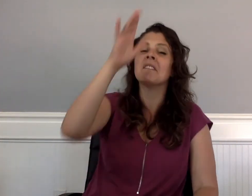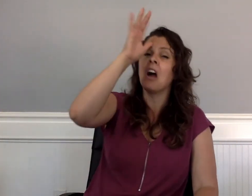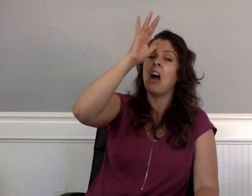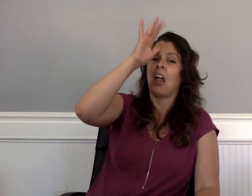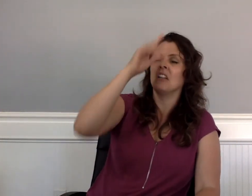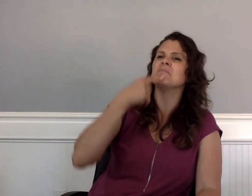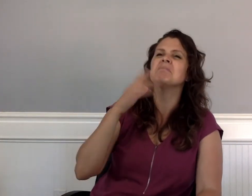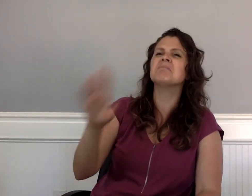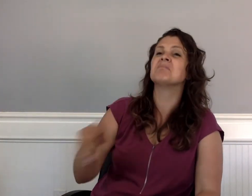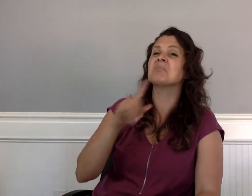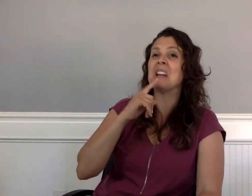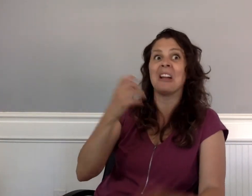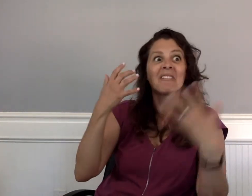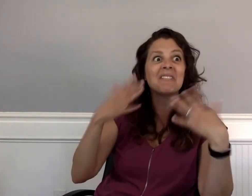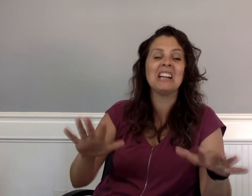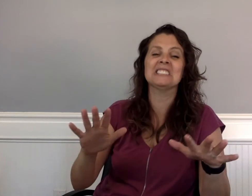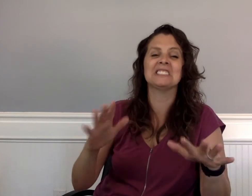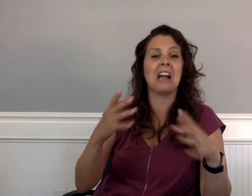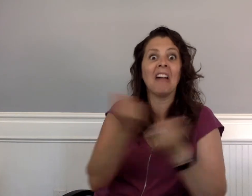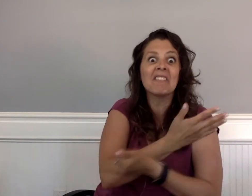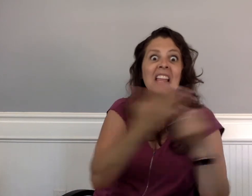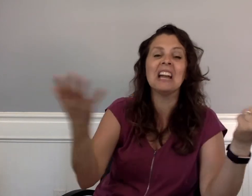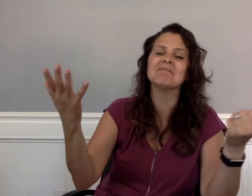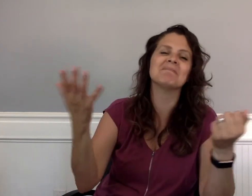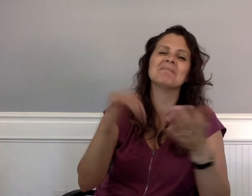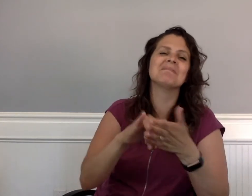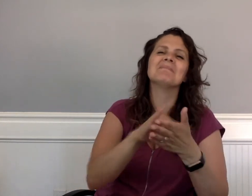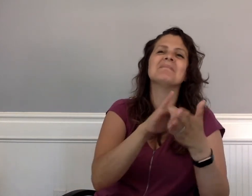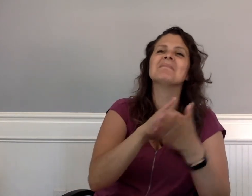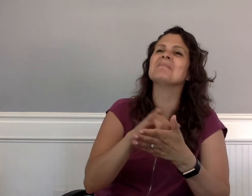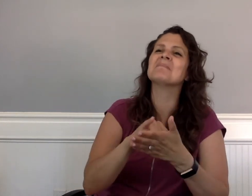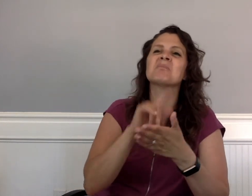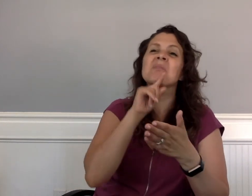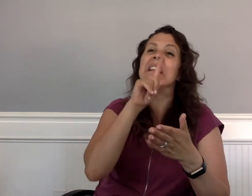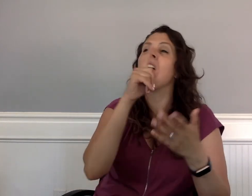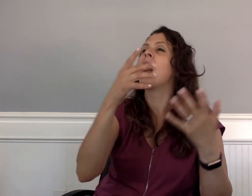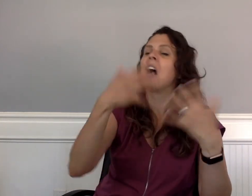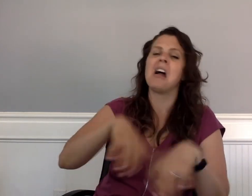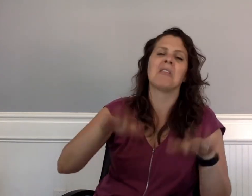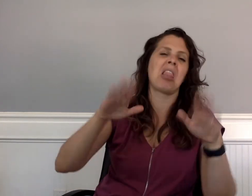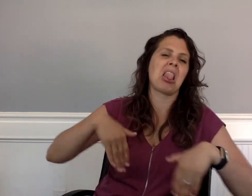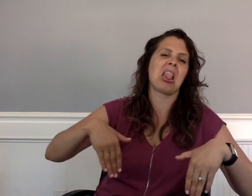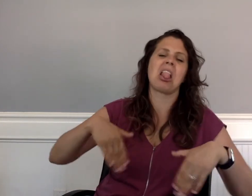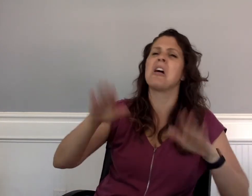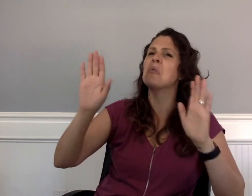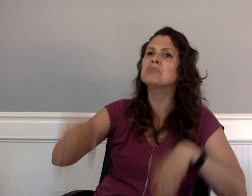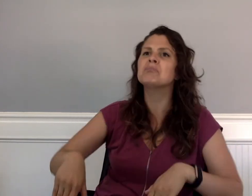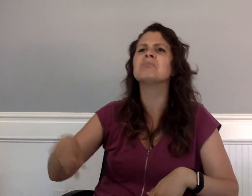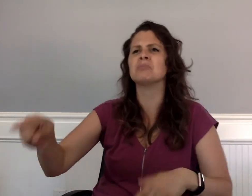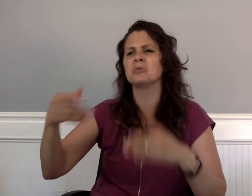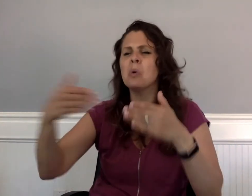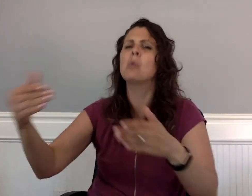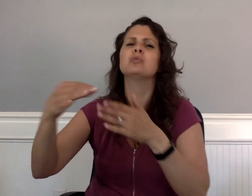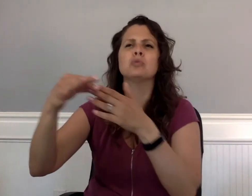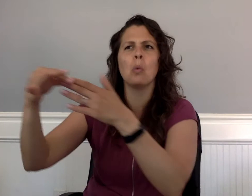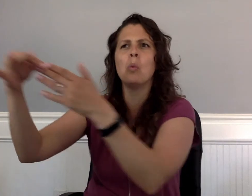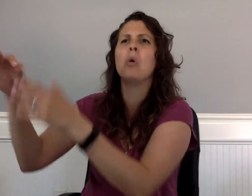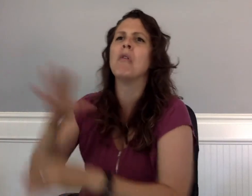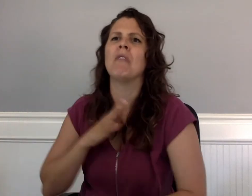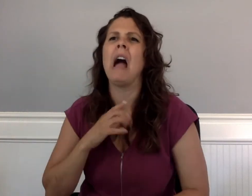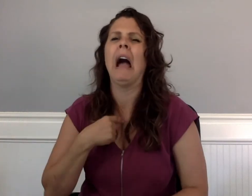“Nothing is ever really finished, is it, Charlie?” Mr. Castle said. “You have a tour to take